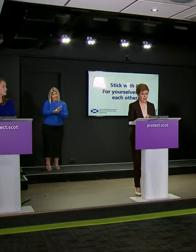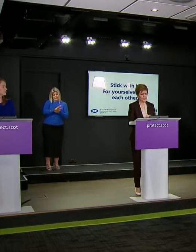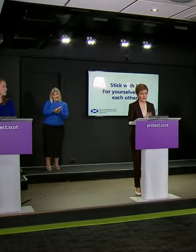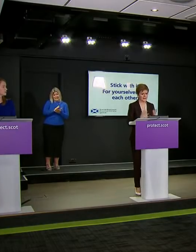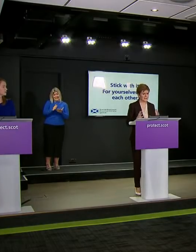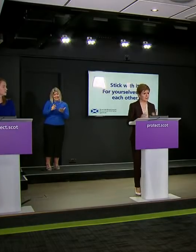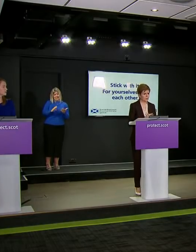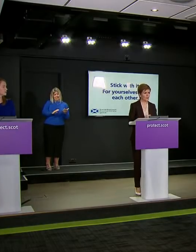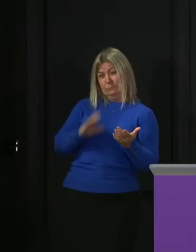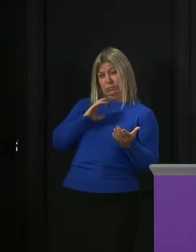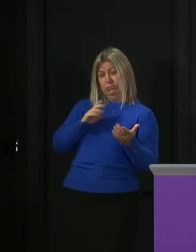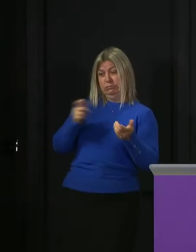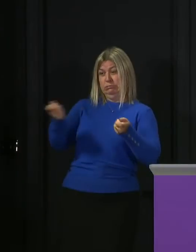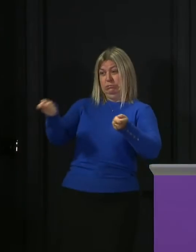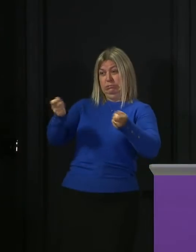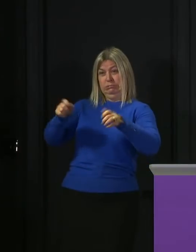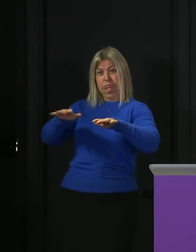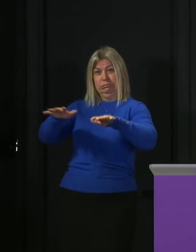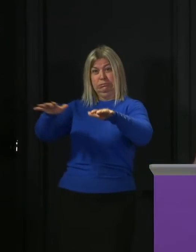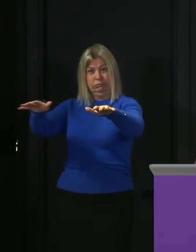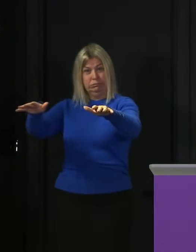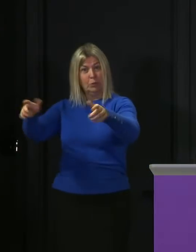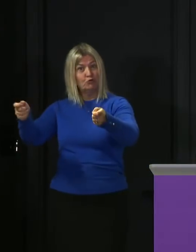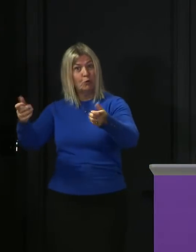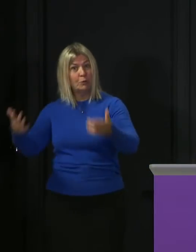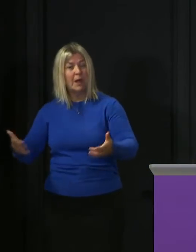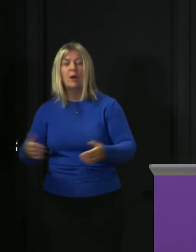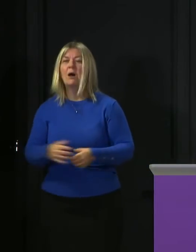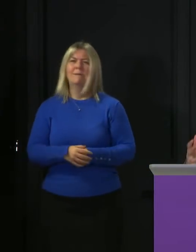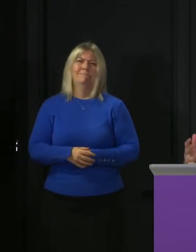Outbreaks take more than a couple of days for public health experts to give